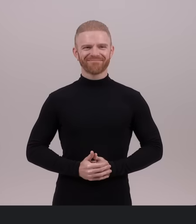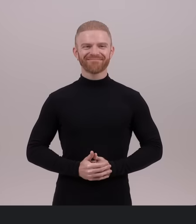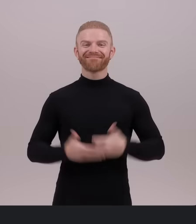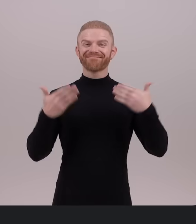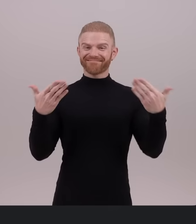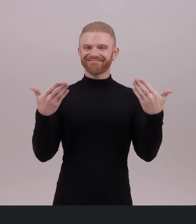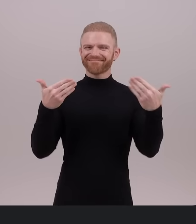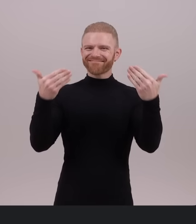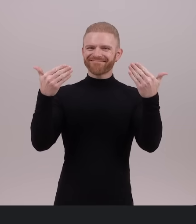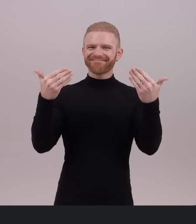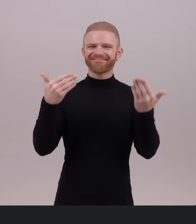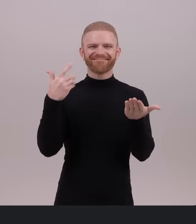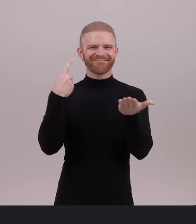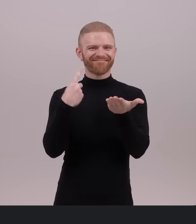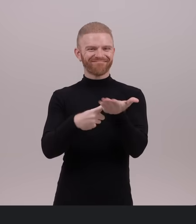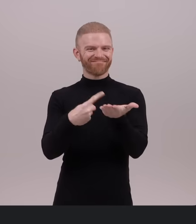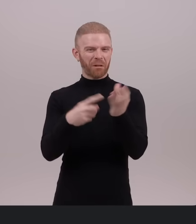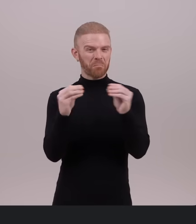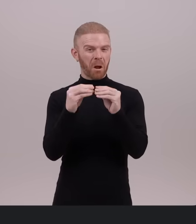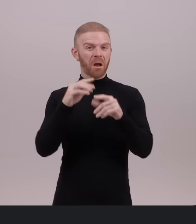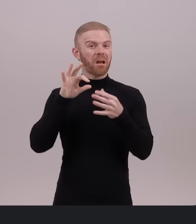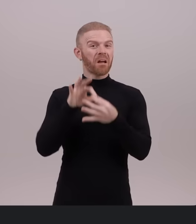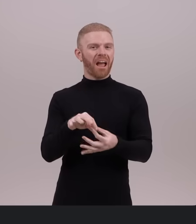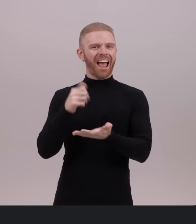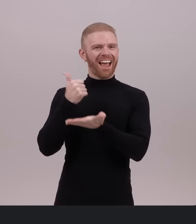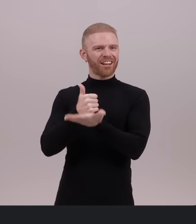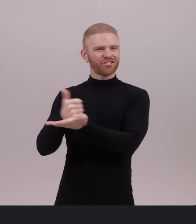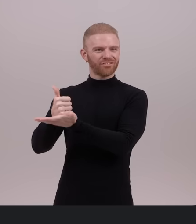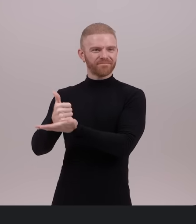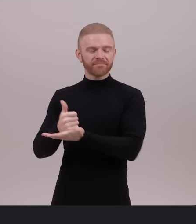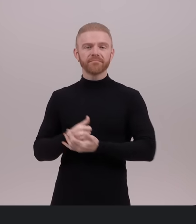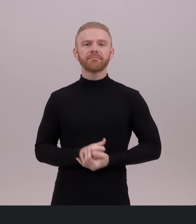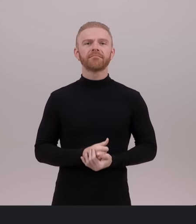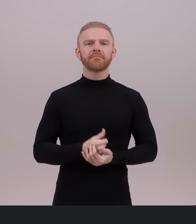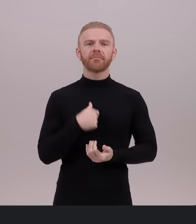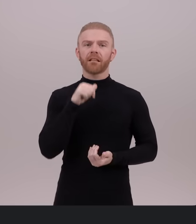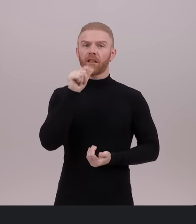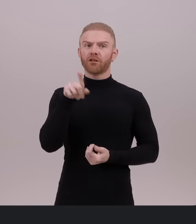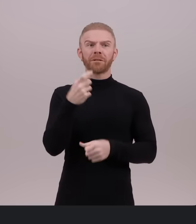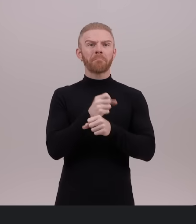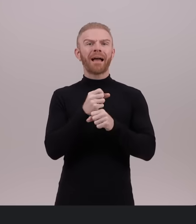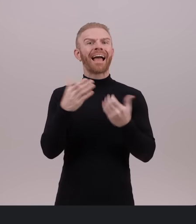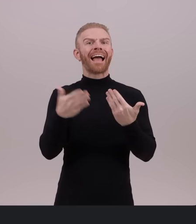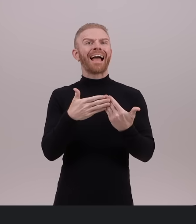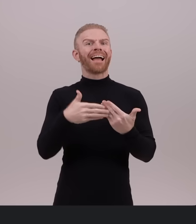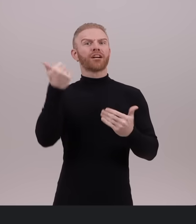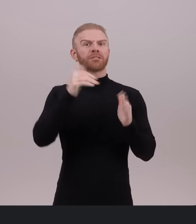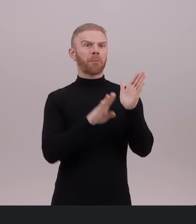Let's talk more about agents, shall we? We aren't just making it easier to build agents;